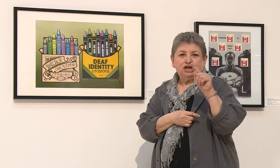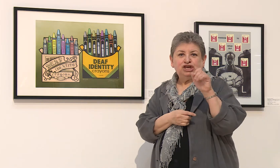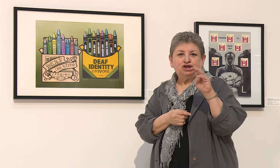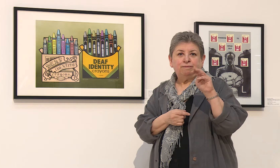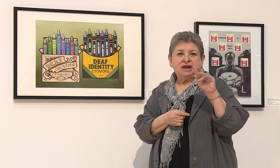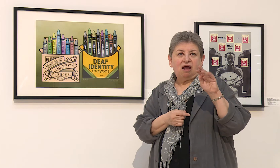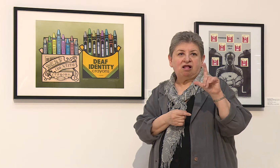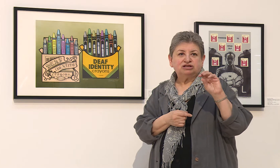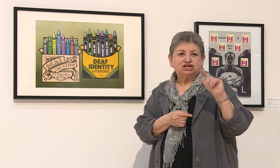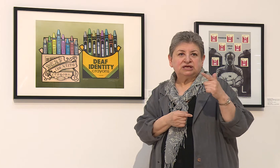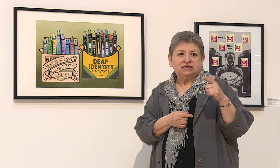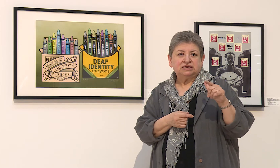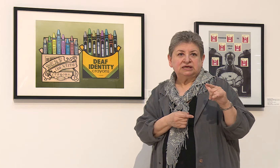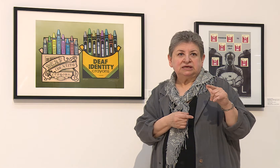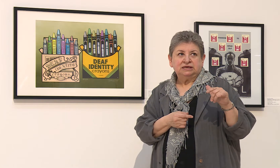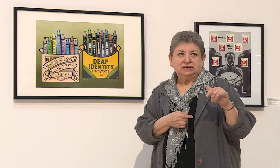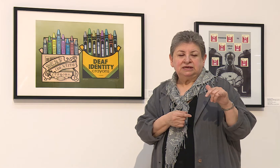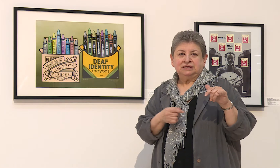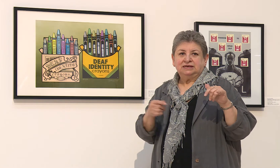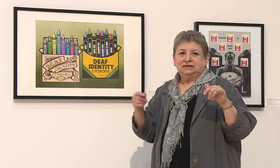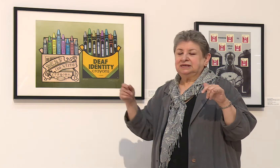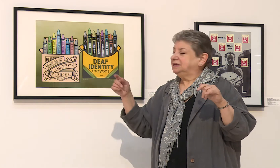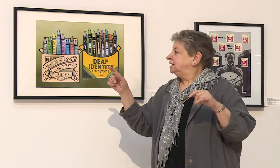both the labels and the terminology.